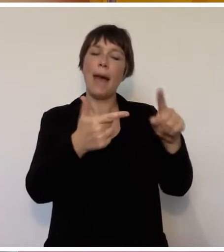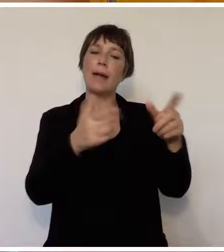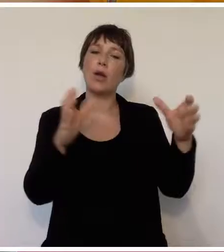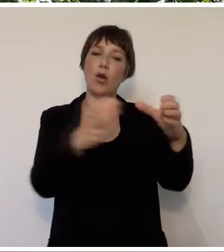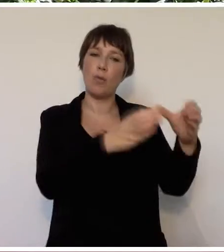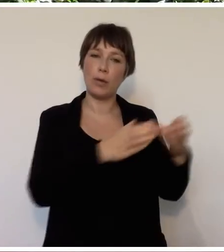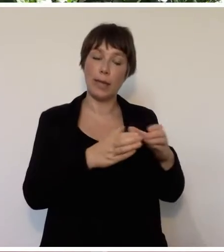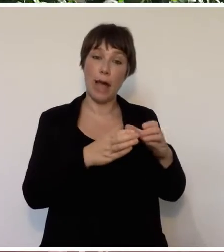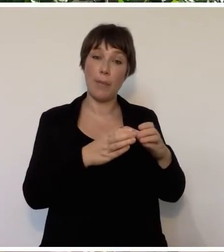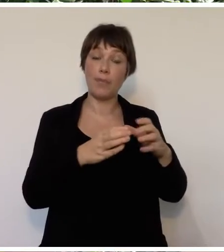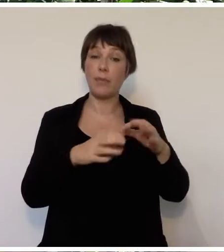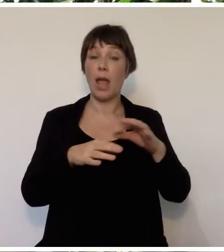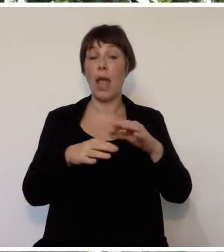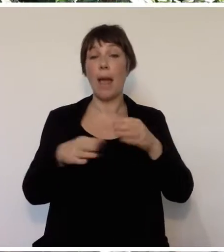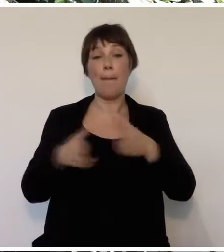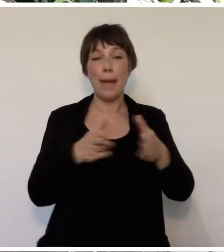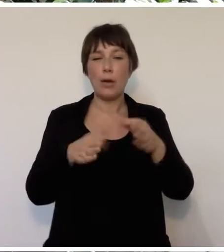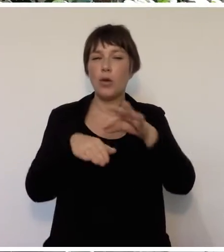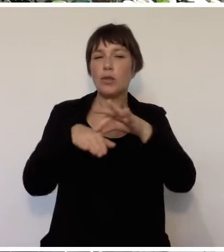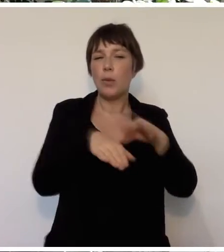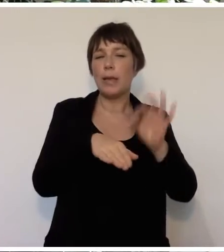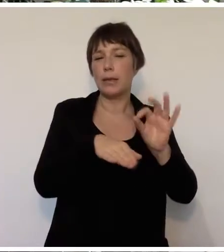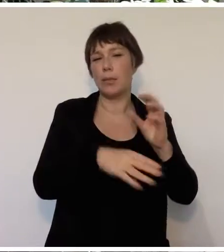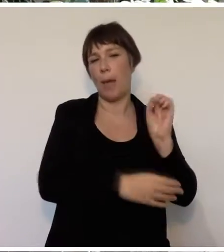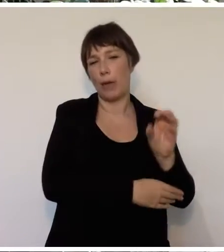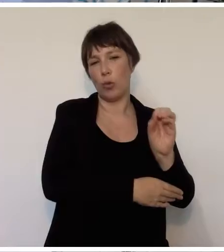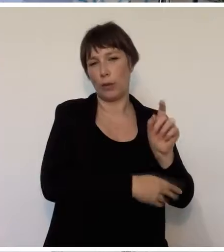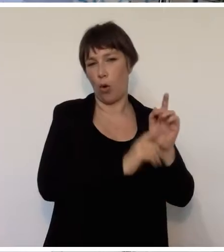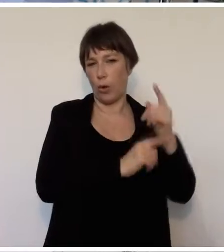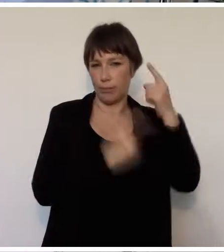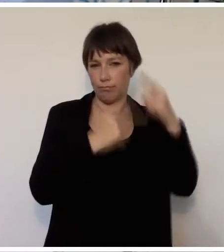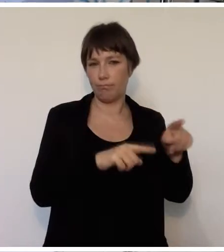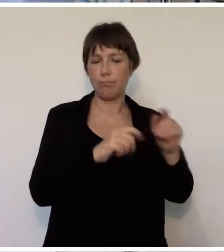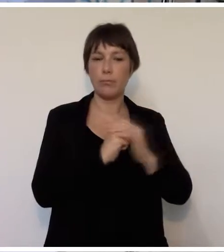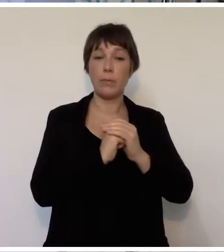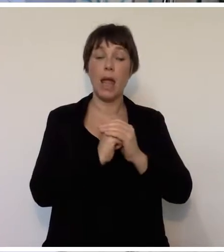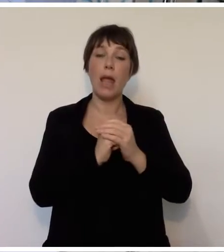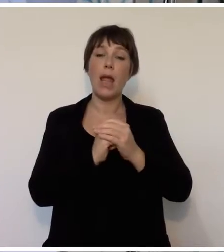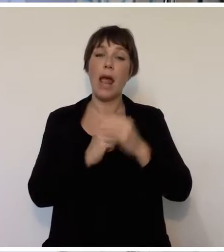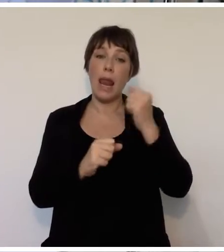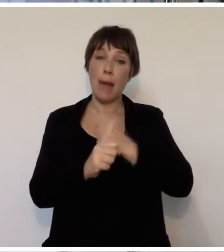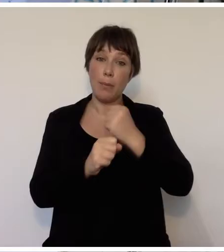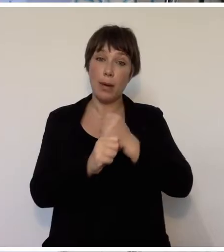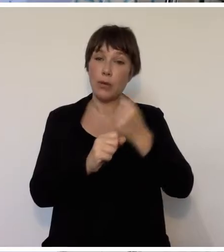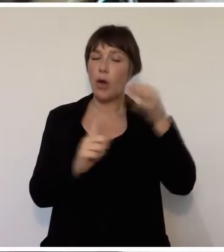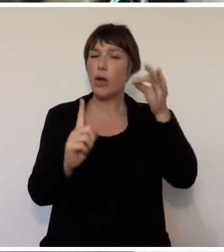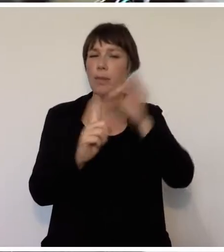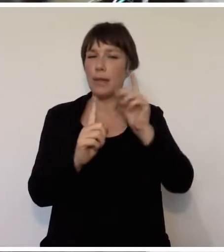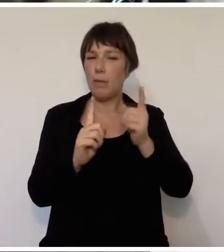young people and addressed to the community between informal and no formal learning context